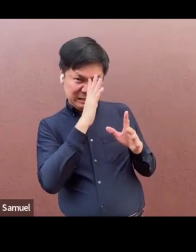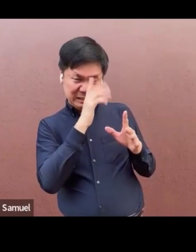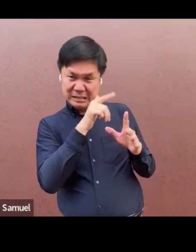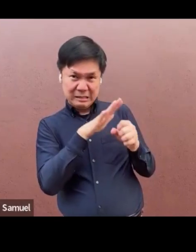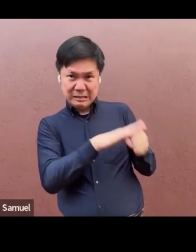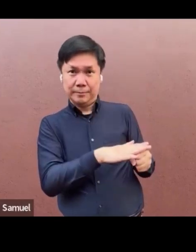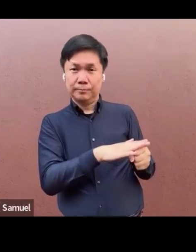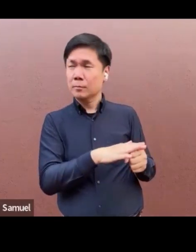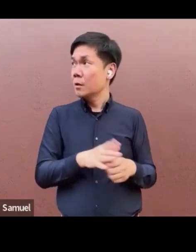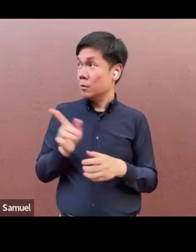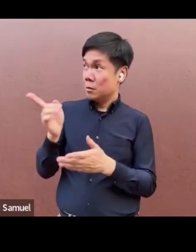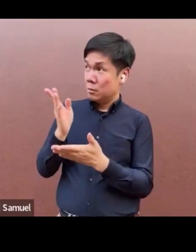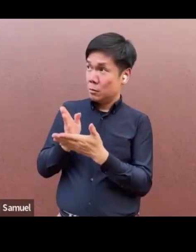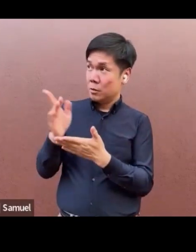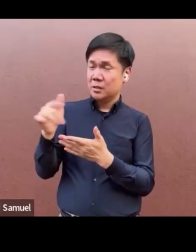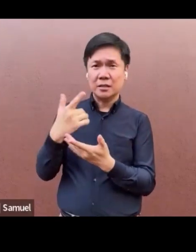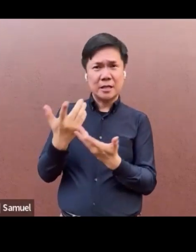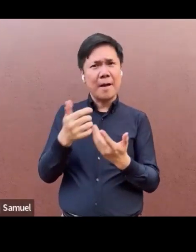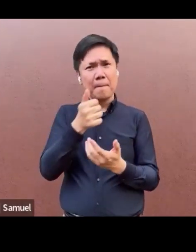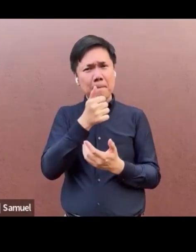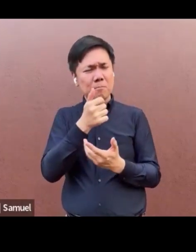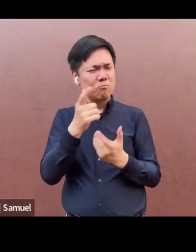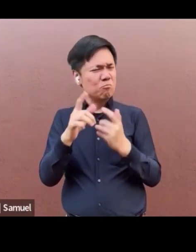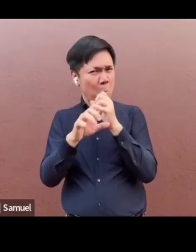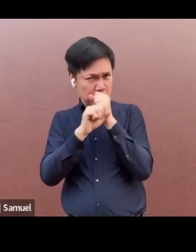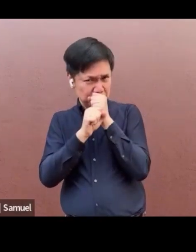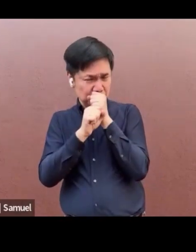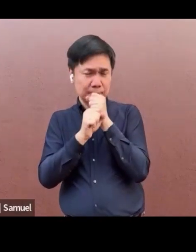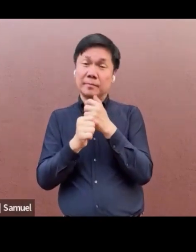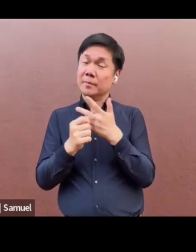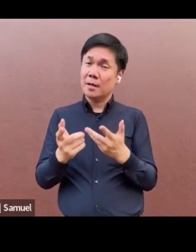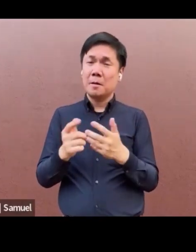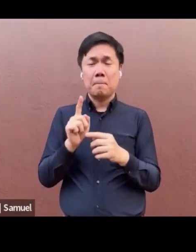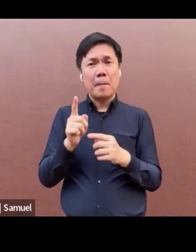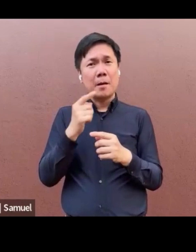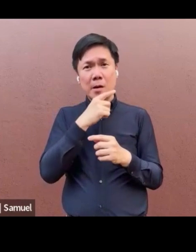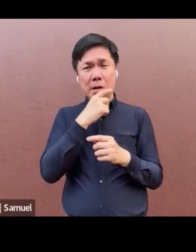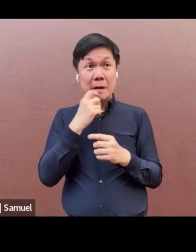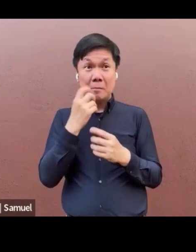And so what Mr. Cerf said was completely salient in that there are valid privacy concerns, but in